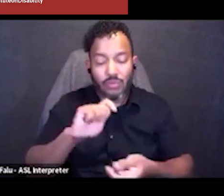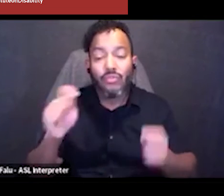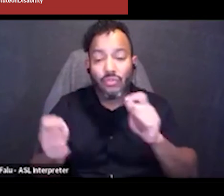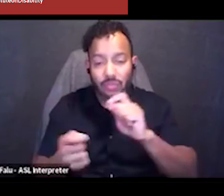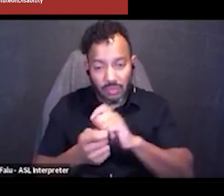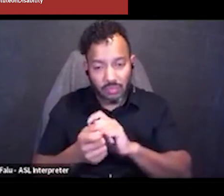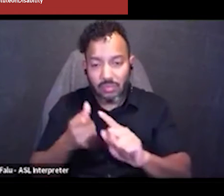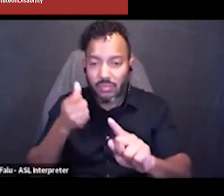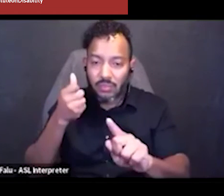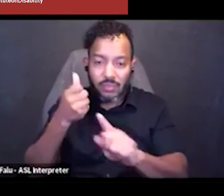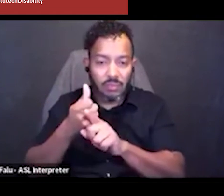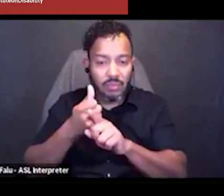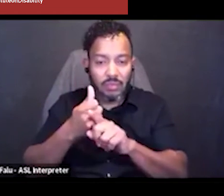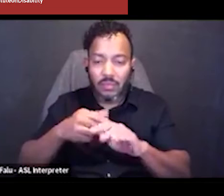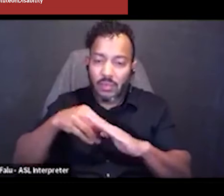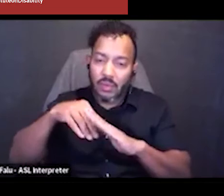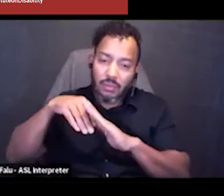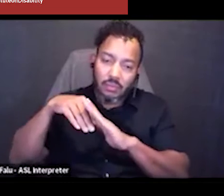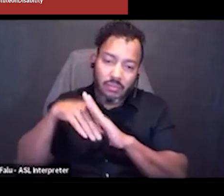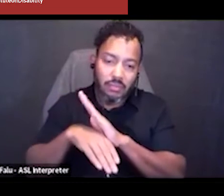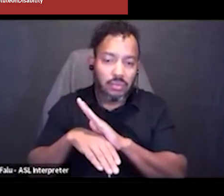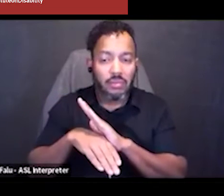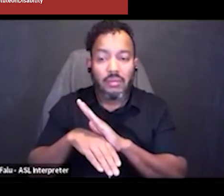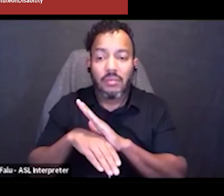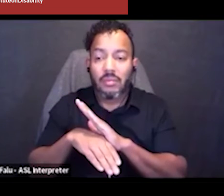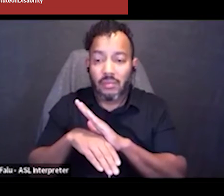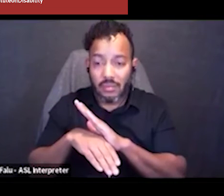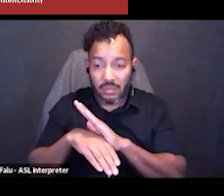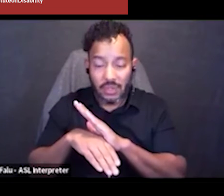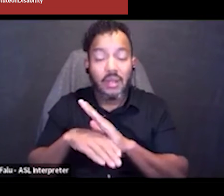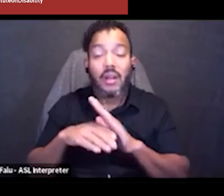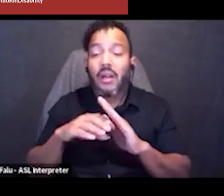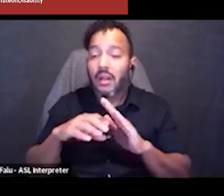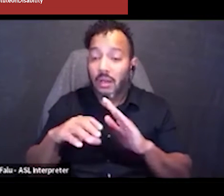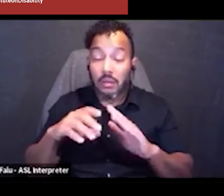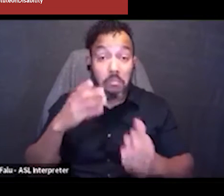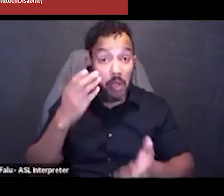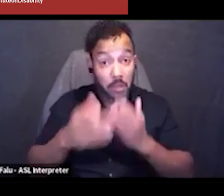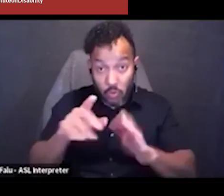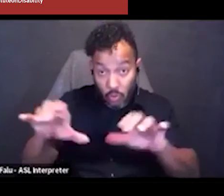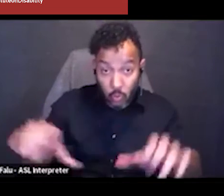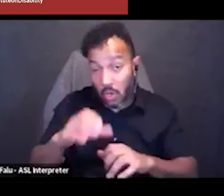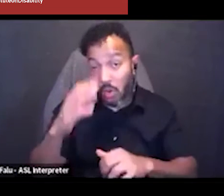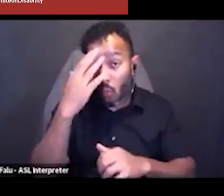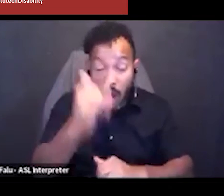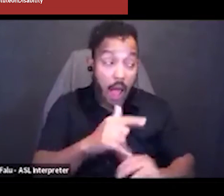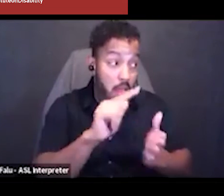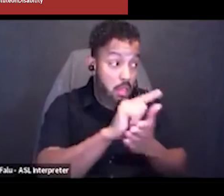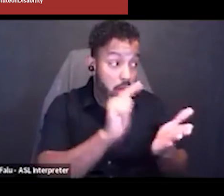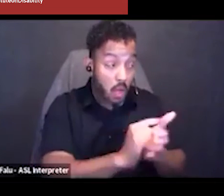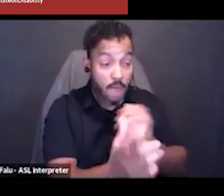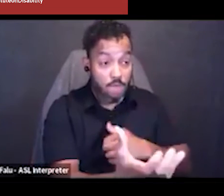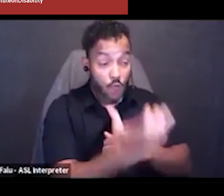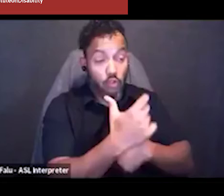So whether you're doing it because you have a legal obligation, which if you're using